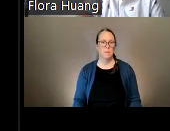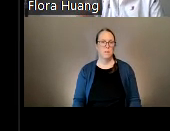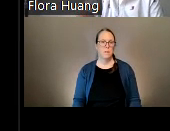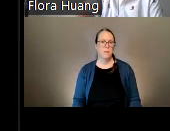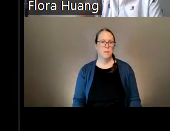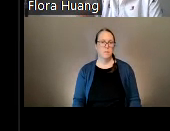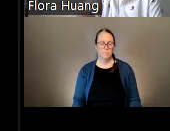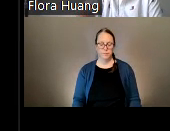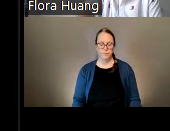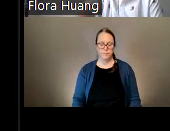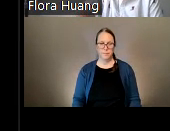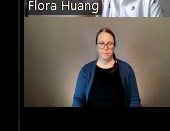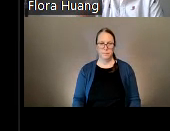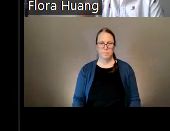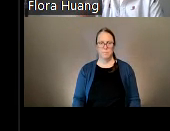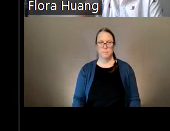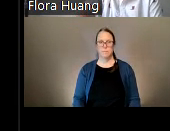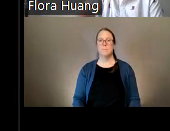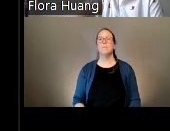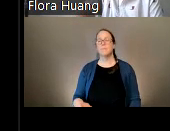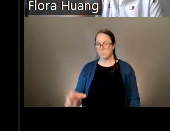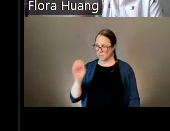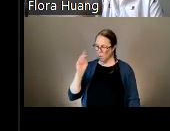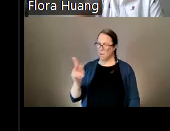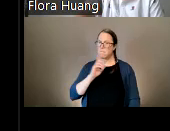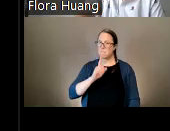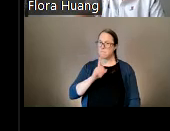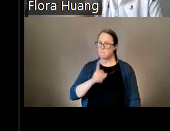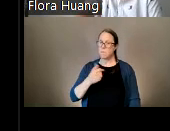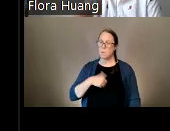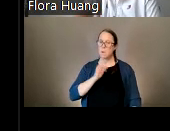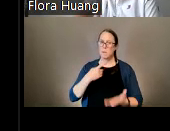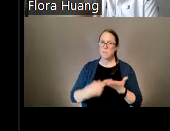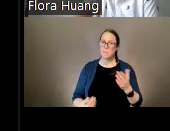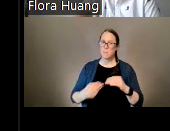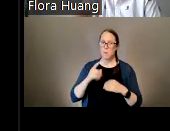Yeah, so we'll talk a little bit more about alt text, because we did have some questions.